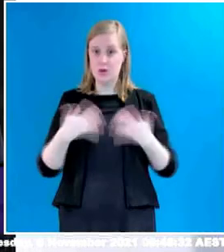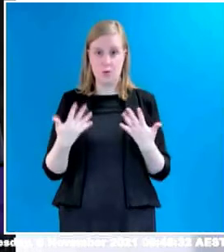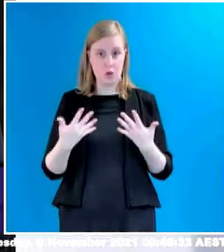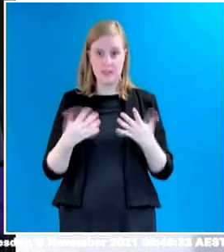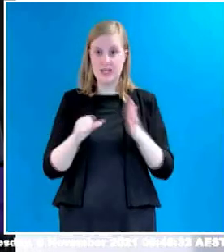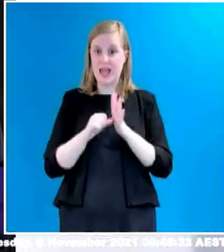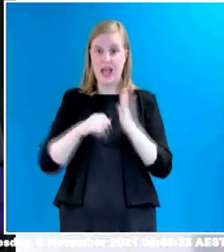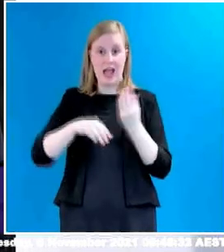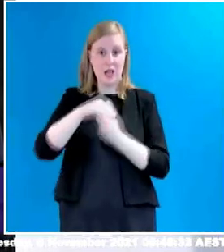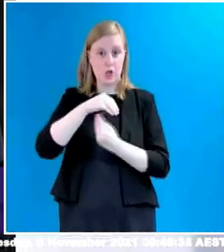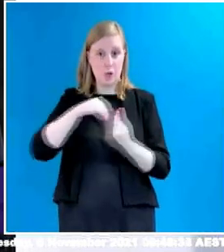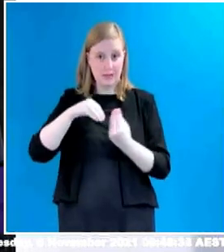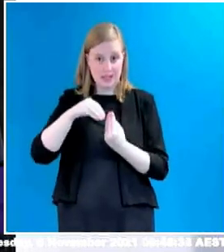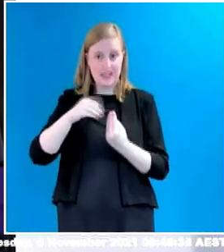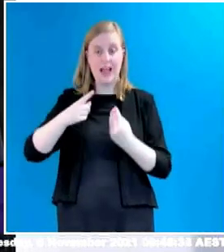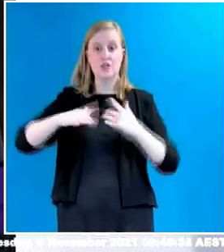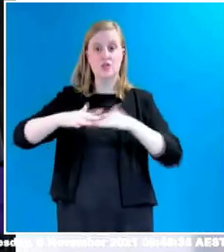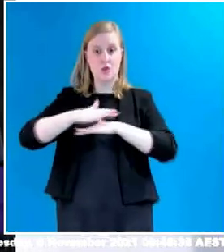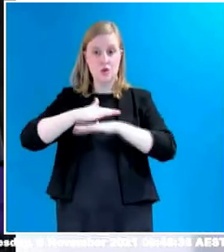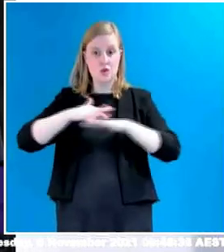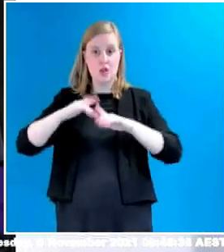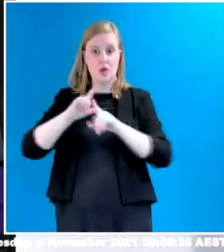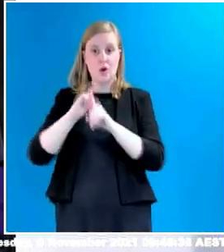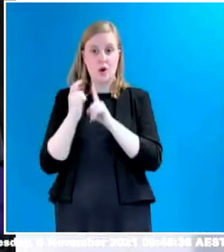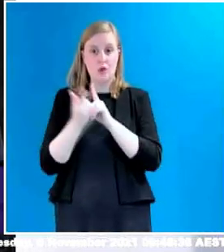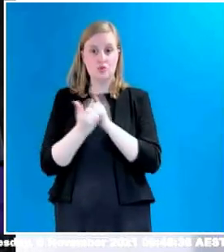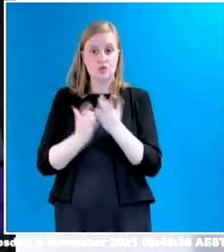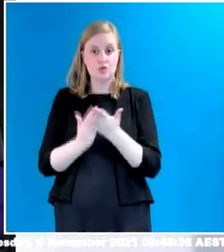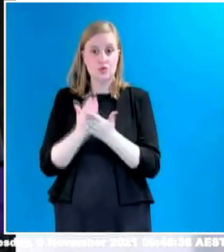There was a general review clause of one and five years and the